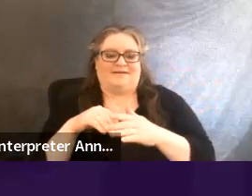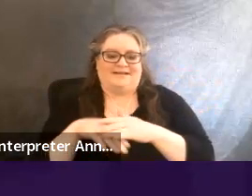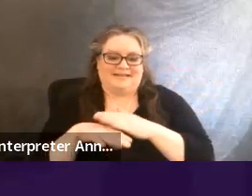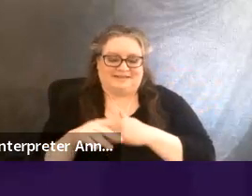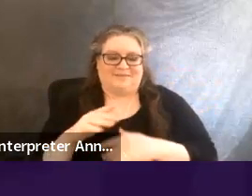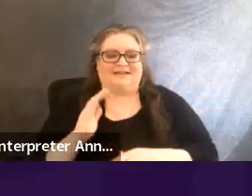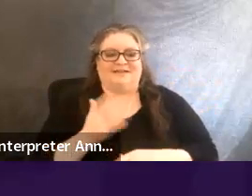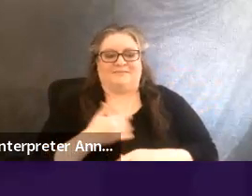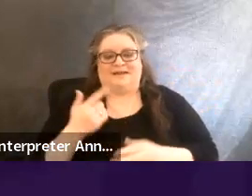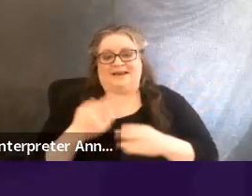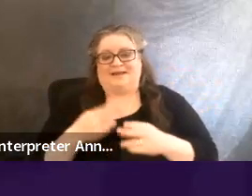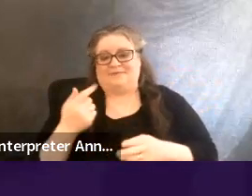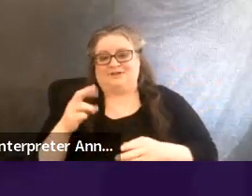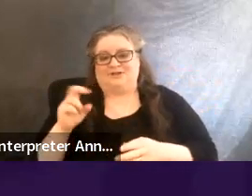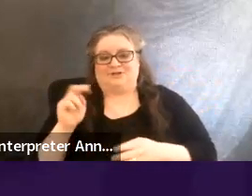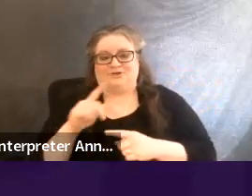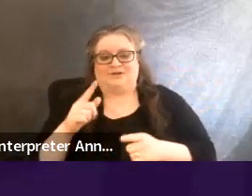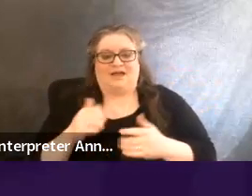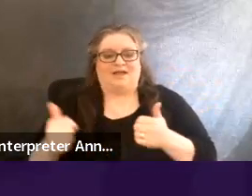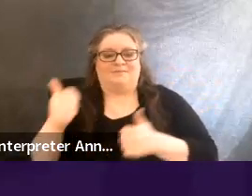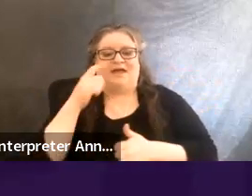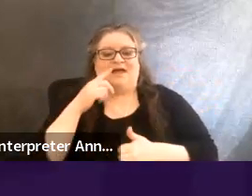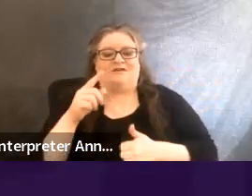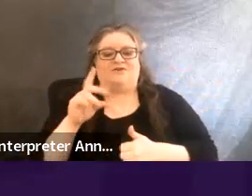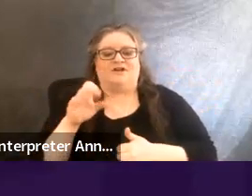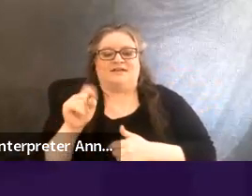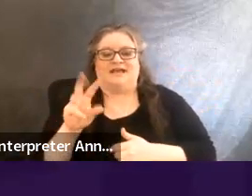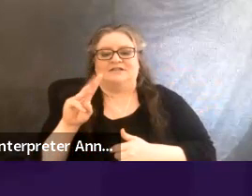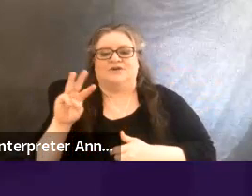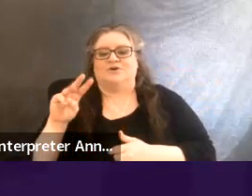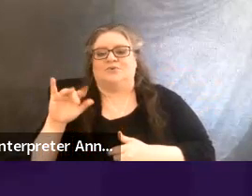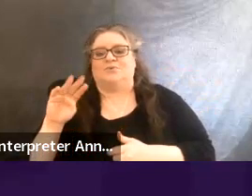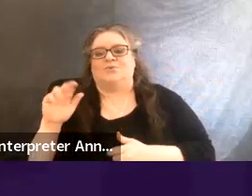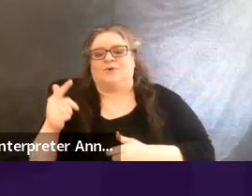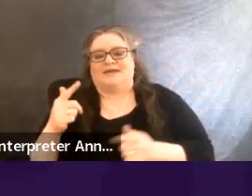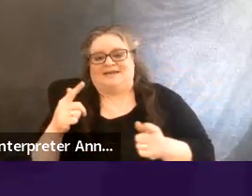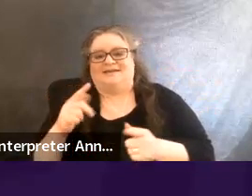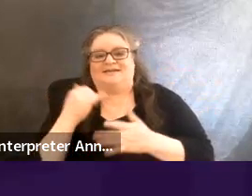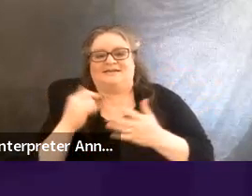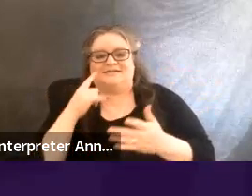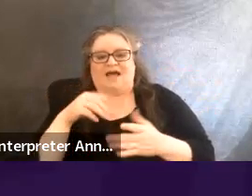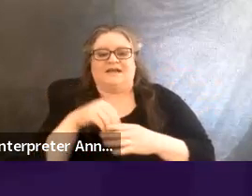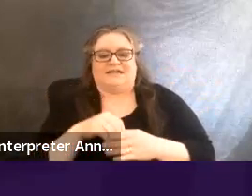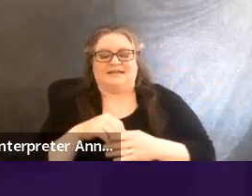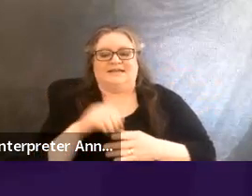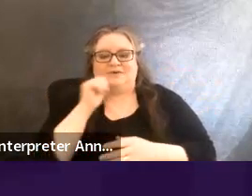I am the Head of Development for Desert Wing Design, a web design company based in Tucson, Arizona. We create stunning websites